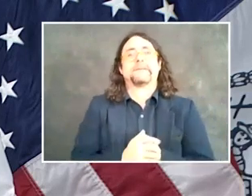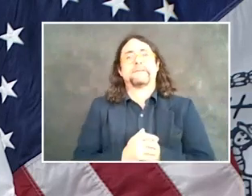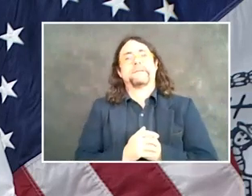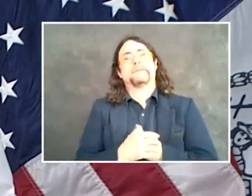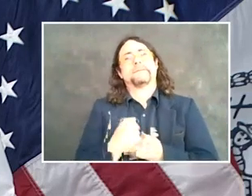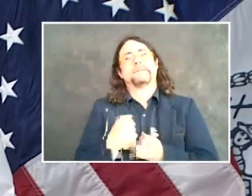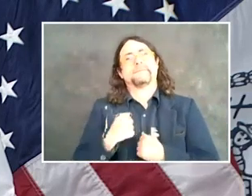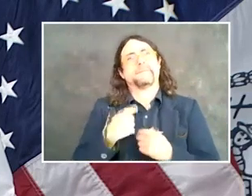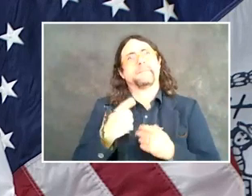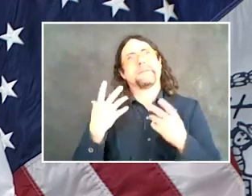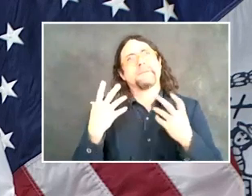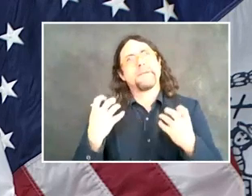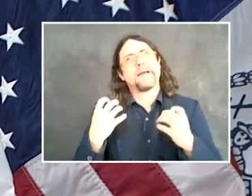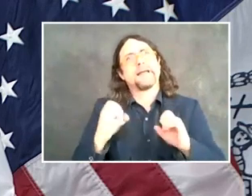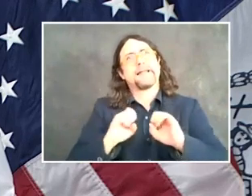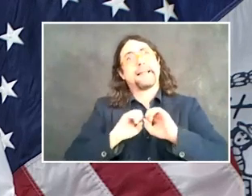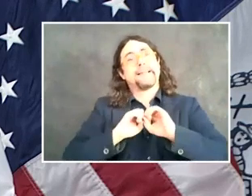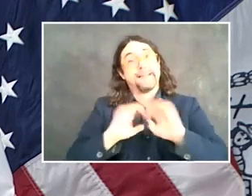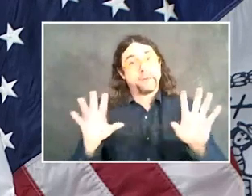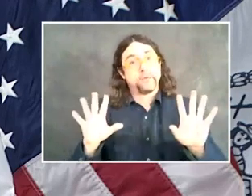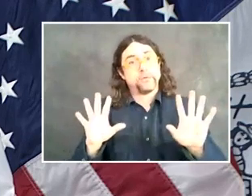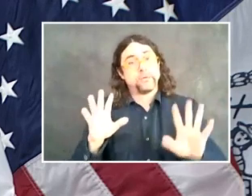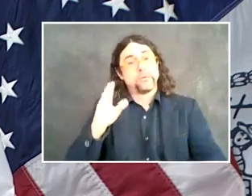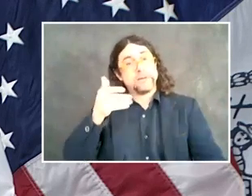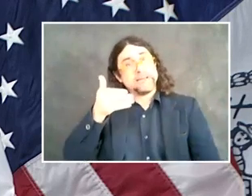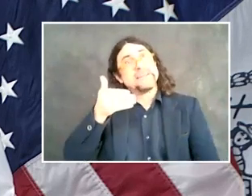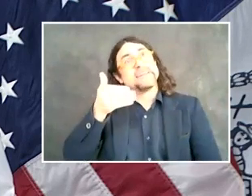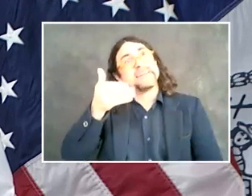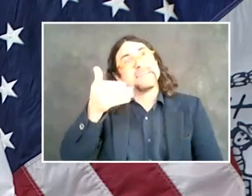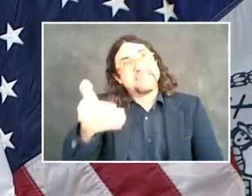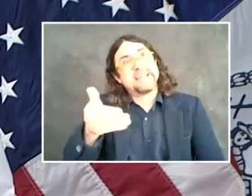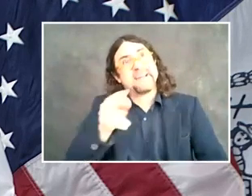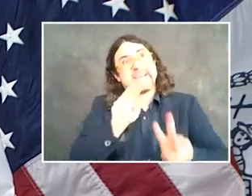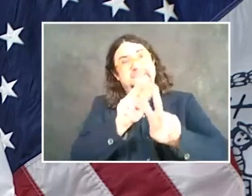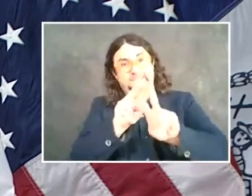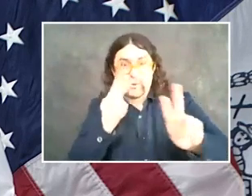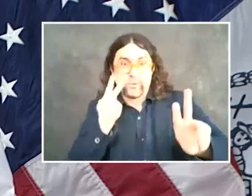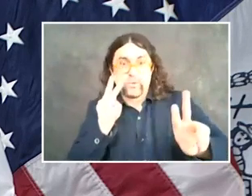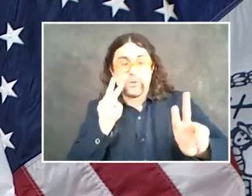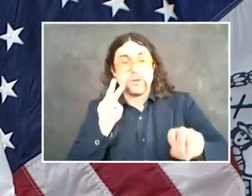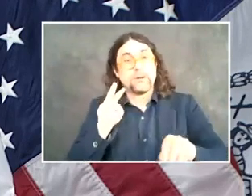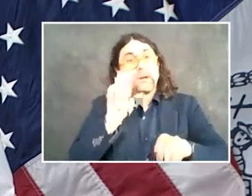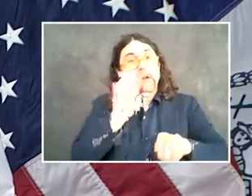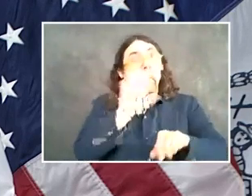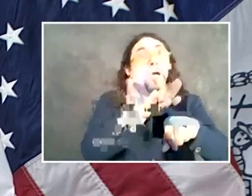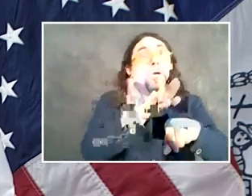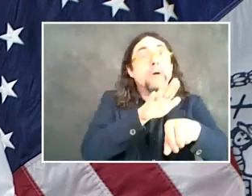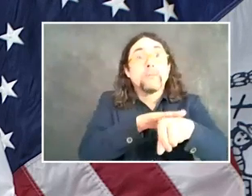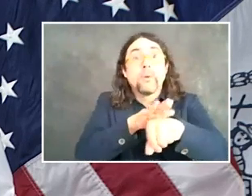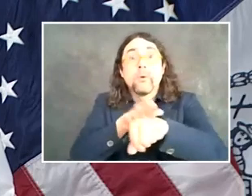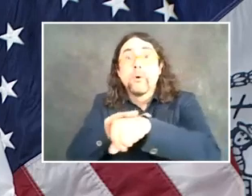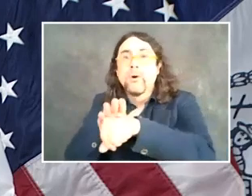THE NEXT GATHERING WILL BE MADE BY SUMMONS AND ARRESTS. PERIOD. EQUAL OPPORTUNITY, NEW YORK